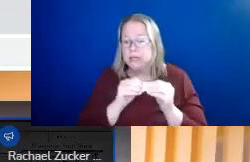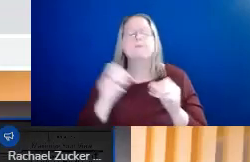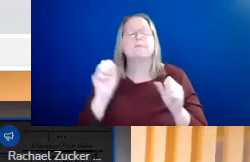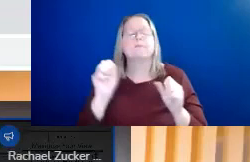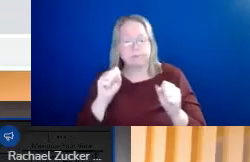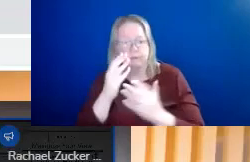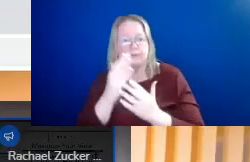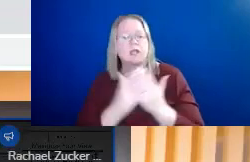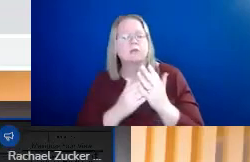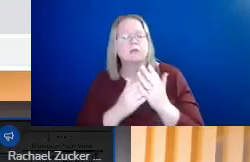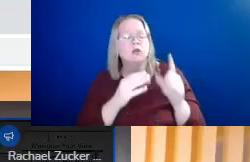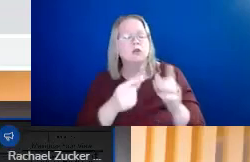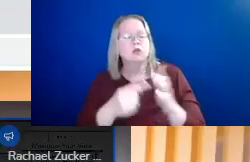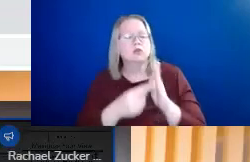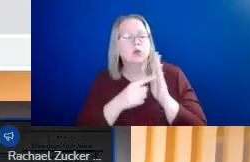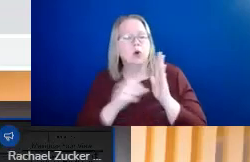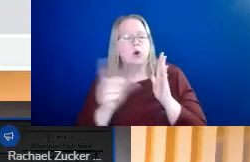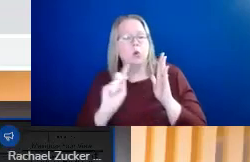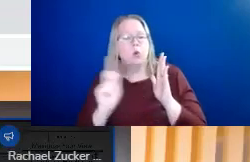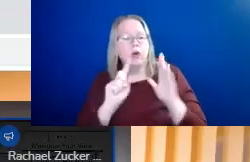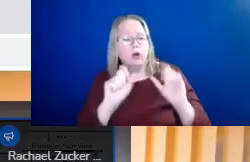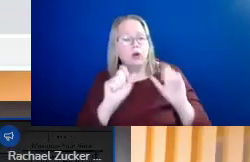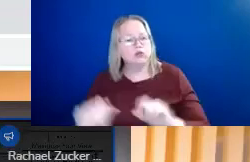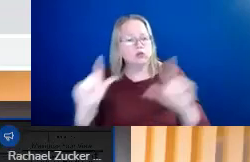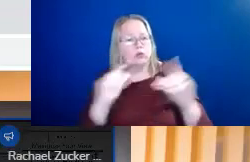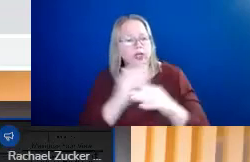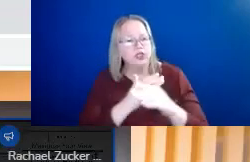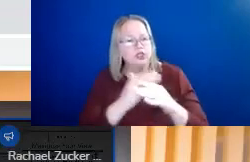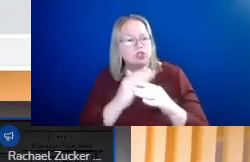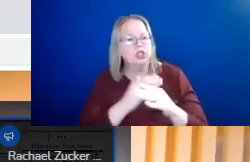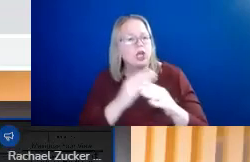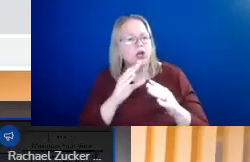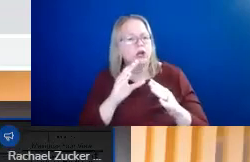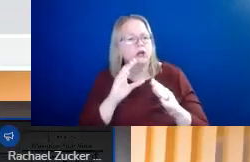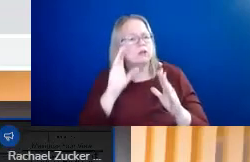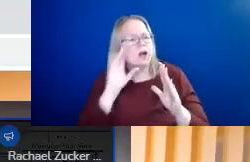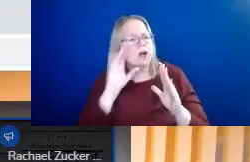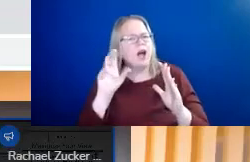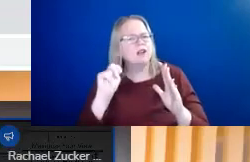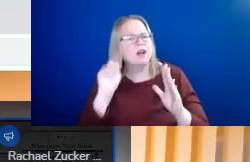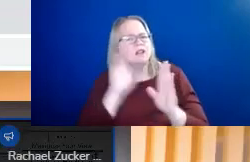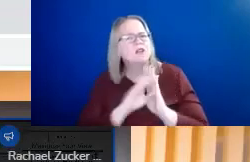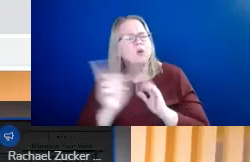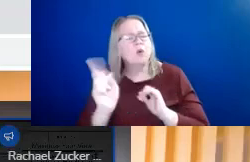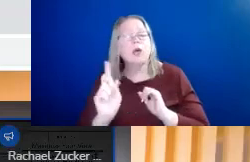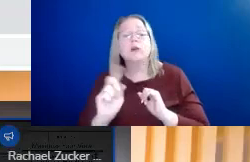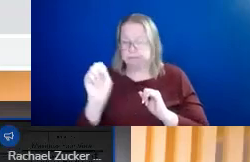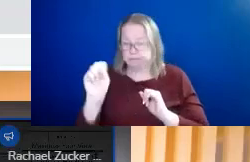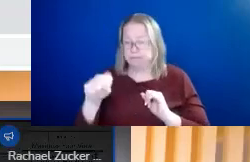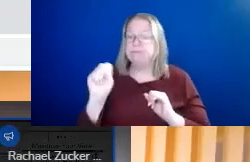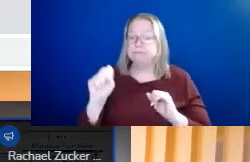12:26:24 . Can you show where the share icon is on the screen. 26:28 DADASIEWICZ: In the bottom left